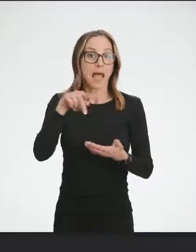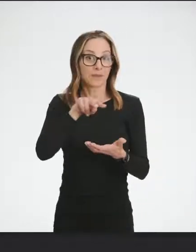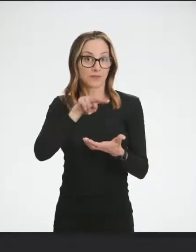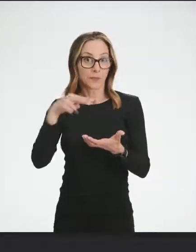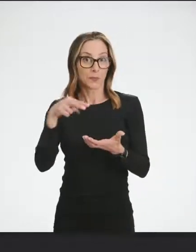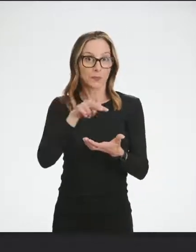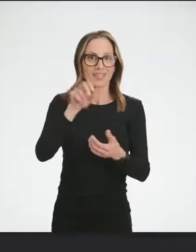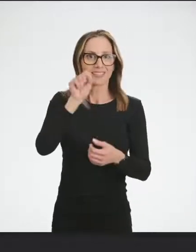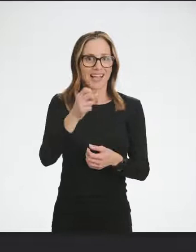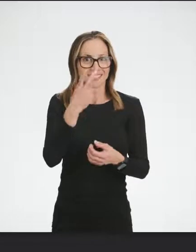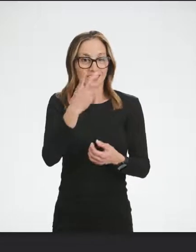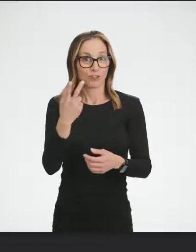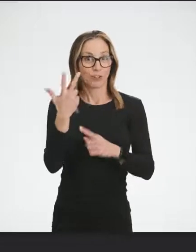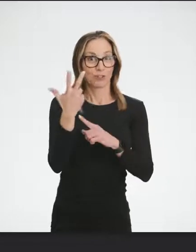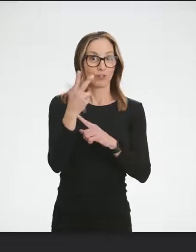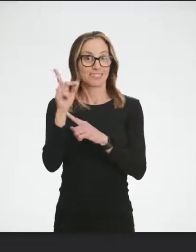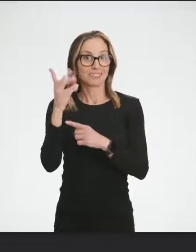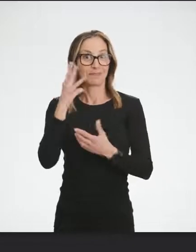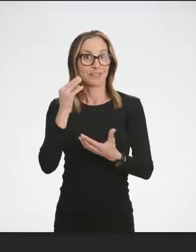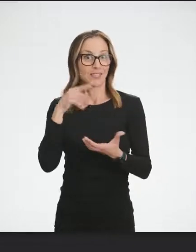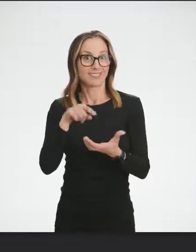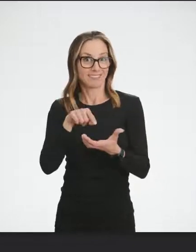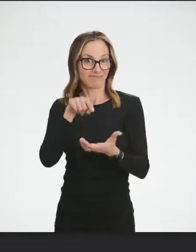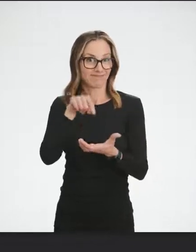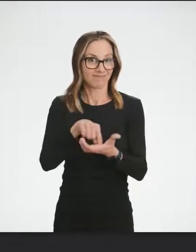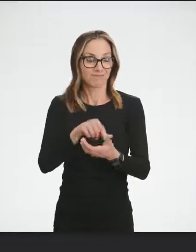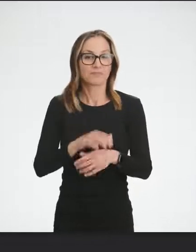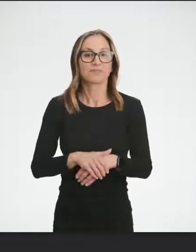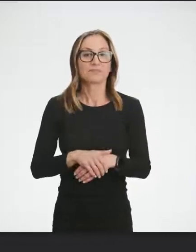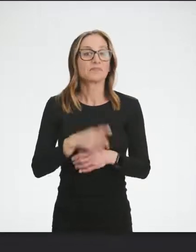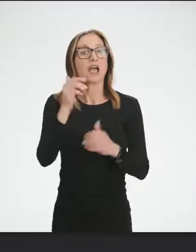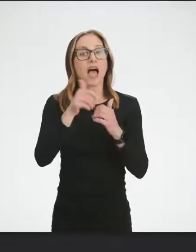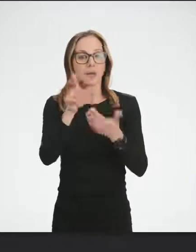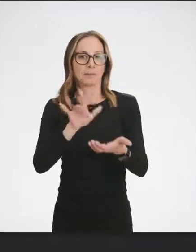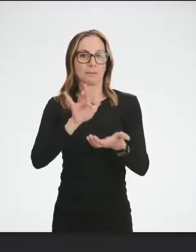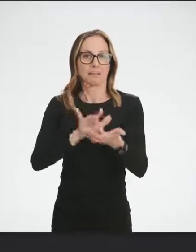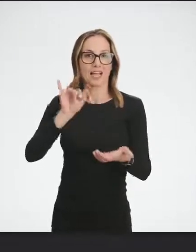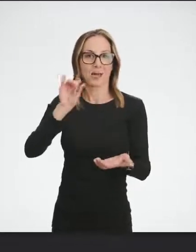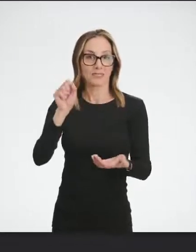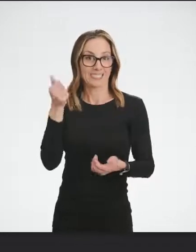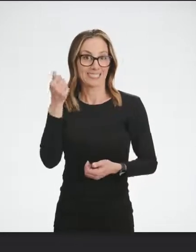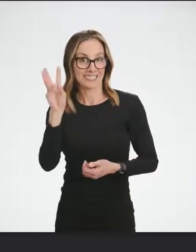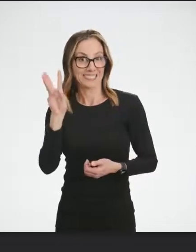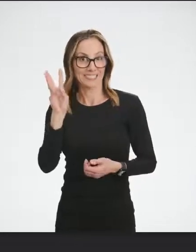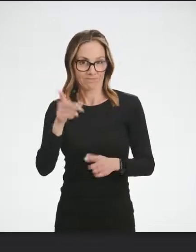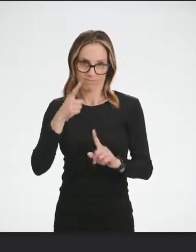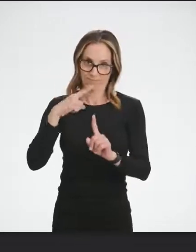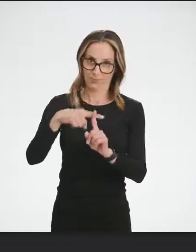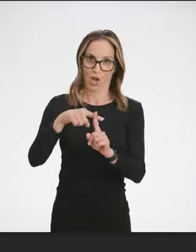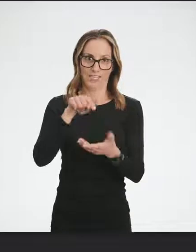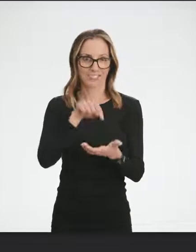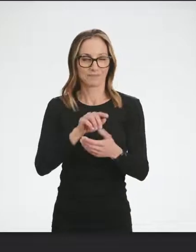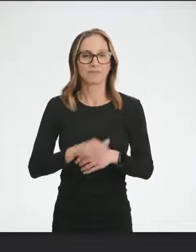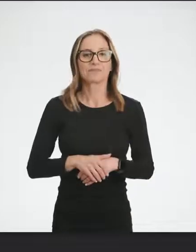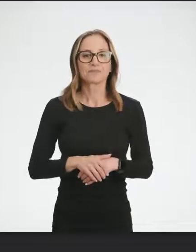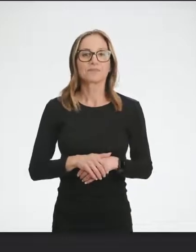Map views like this one will automatically get the 3D City Experience where it's available. Just select iOS 16 as the deployment target.